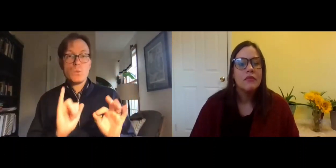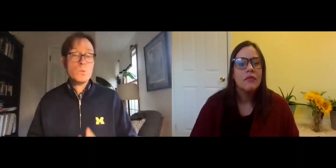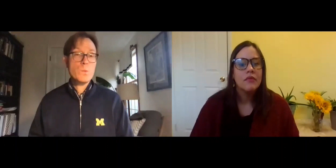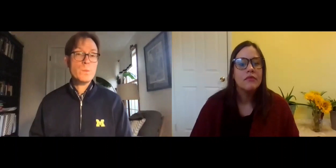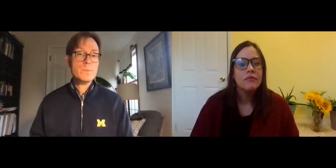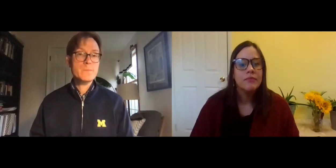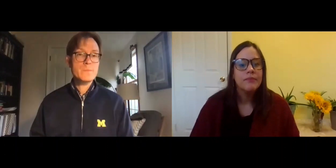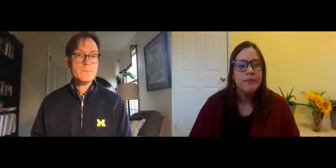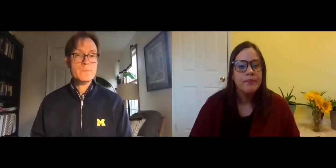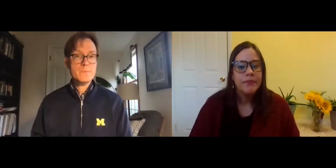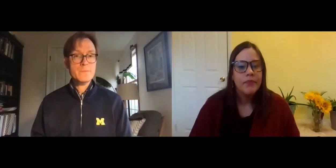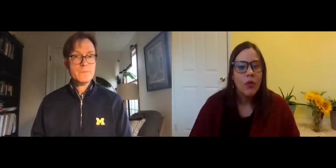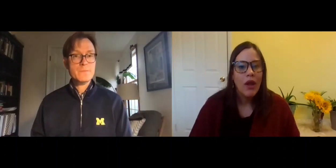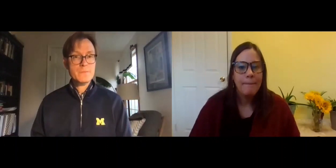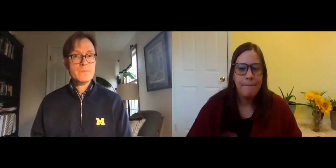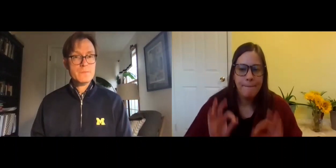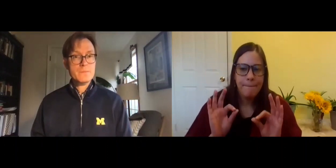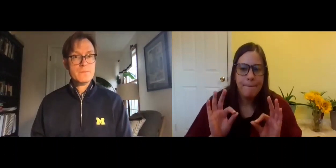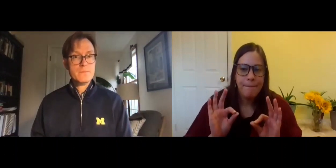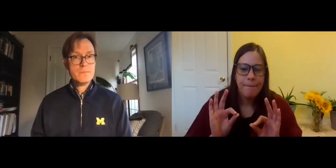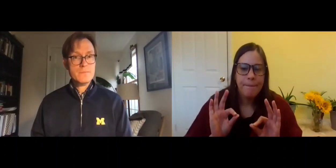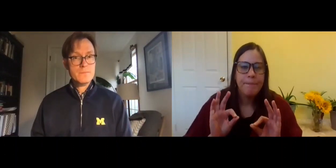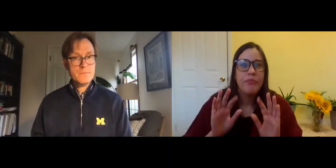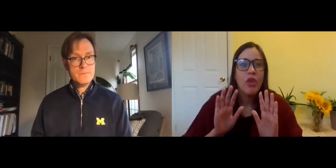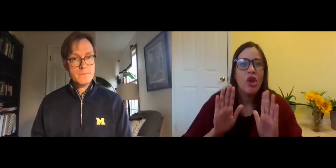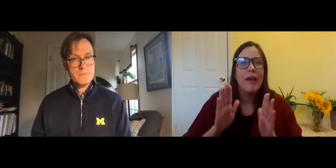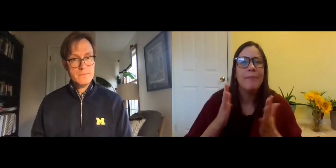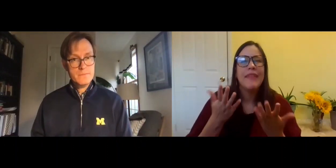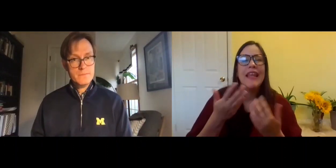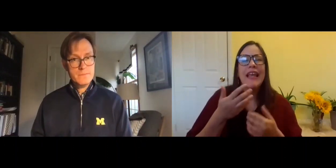It’s also important to practice social distancing as well.